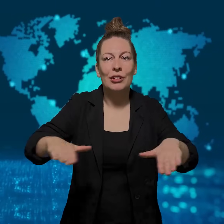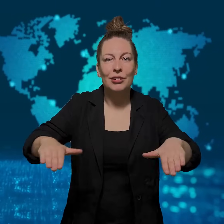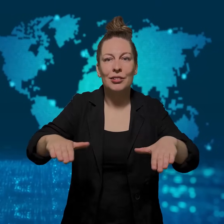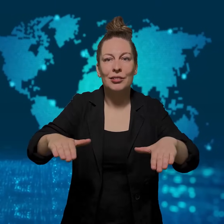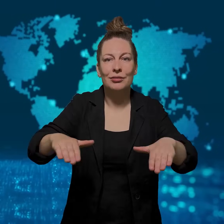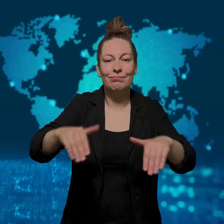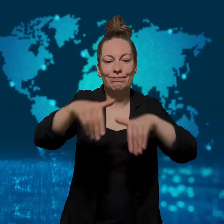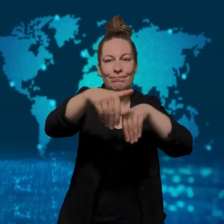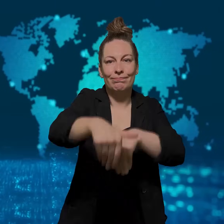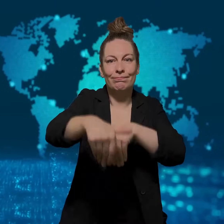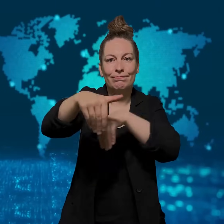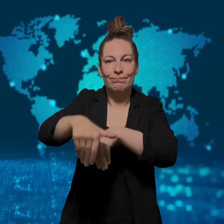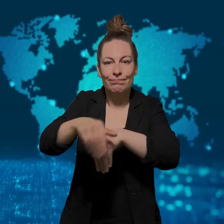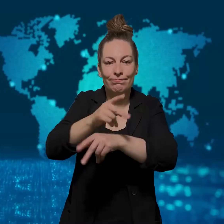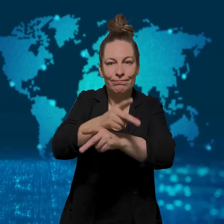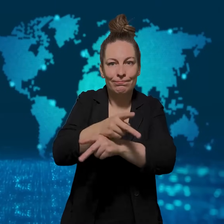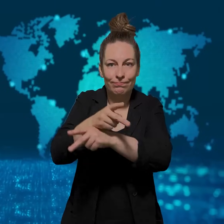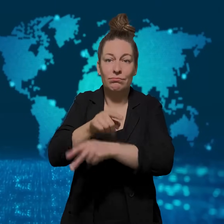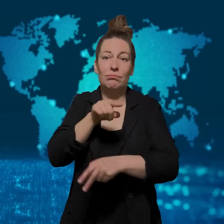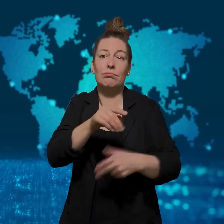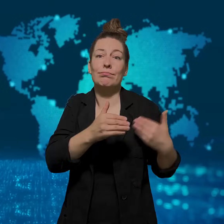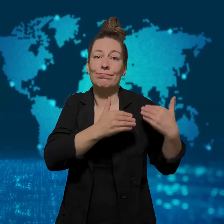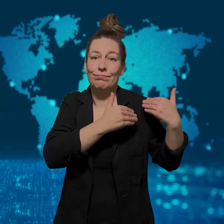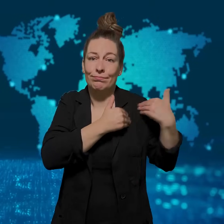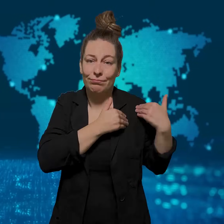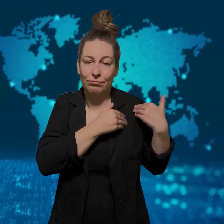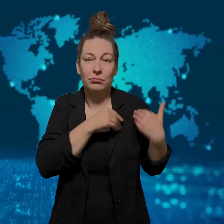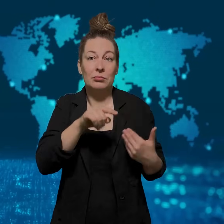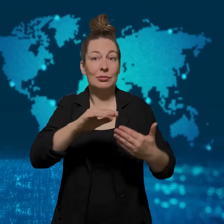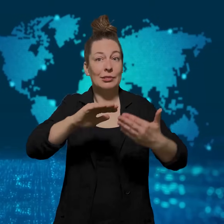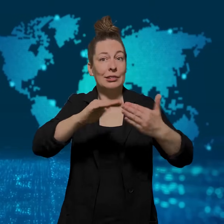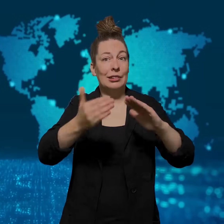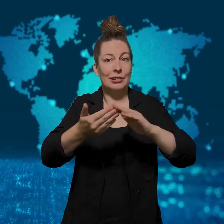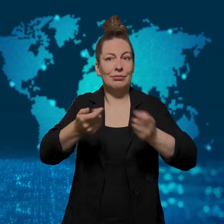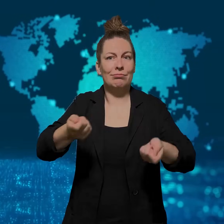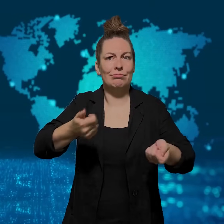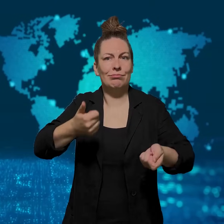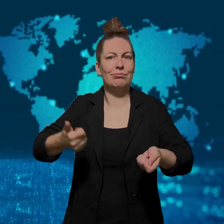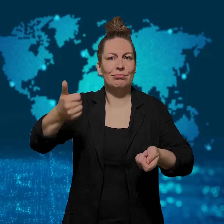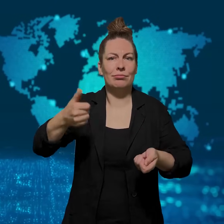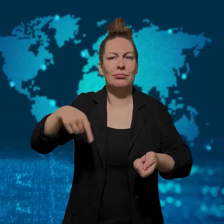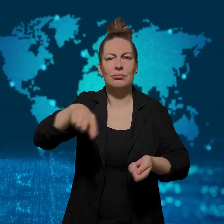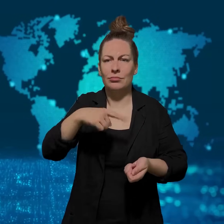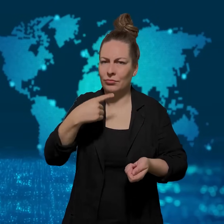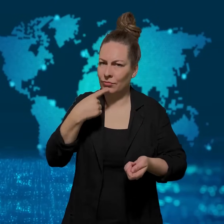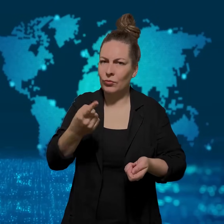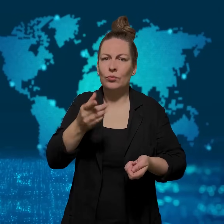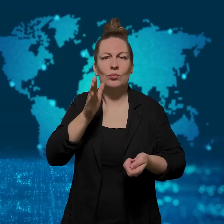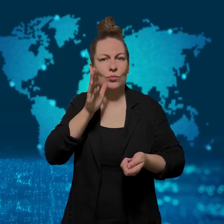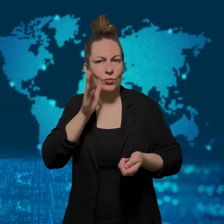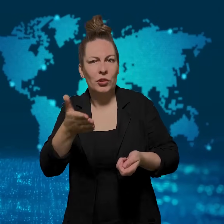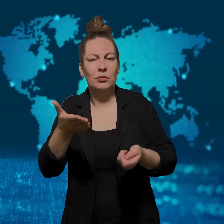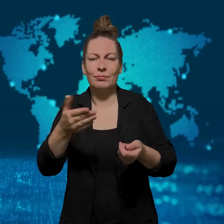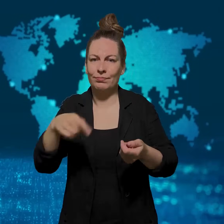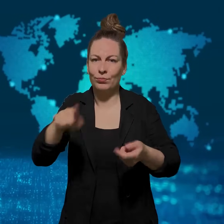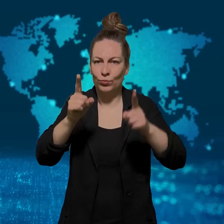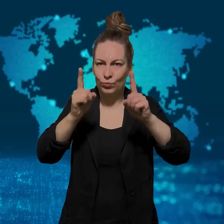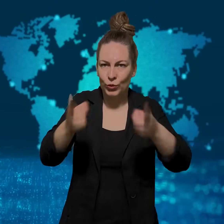The city has been found responsible for paying for the upkeep of